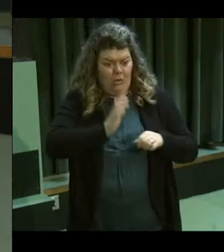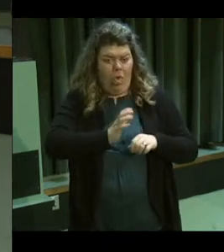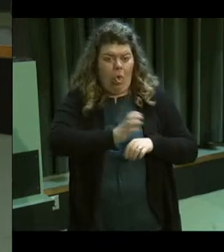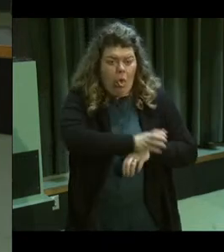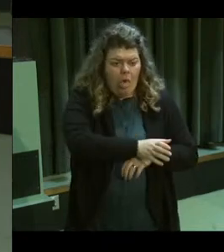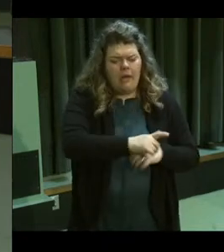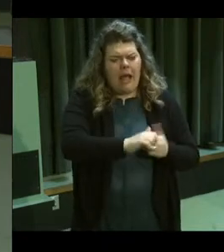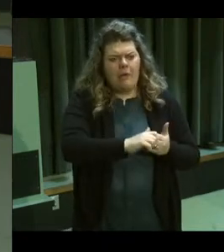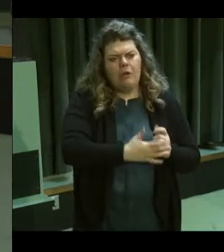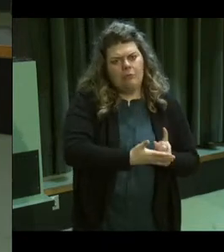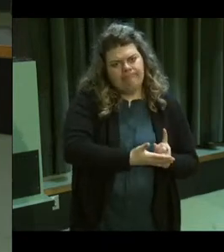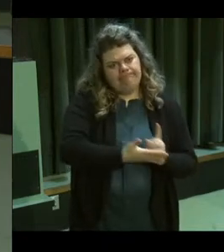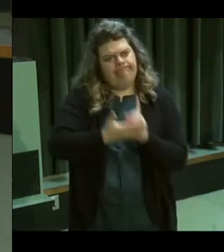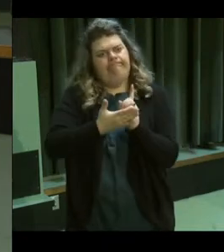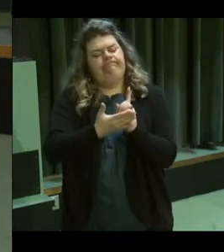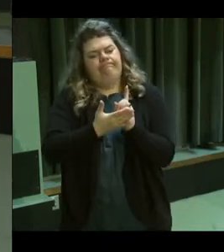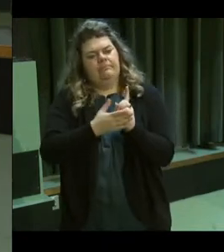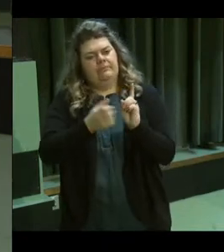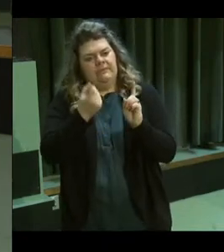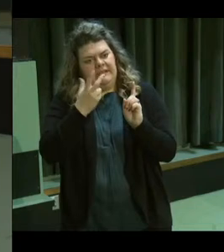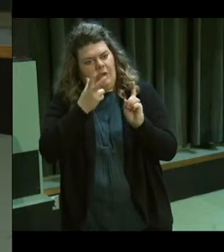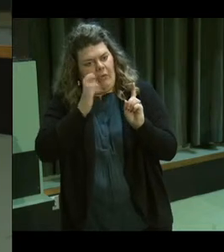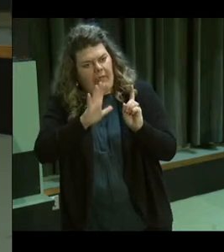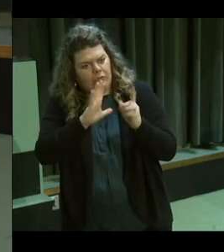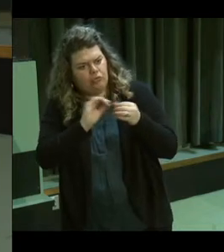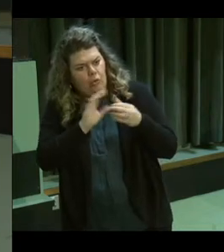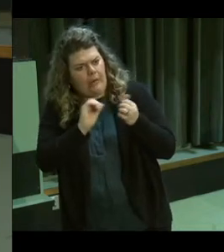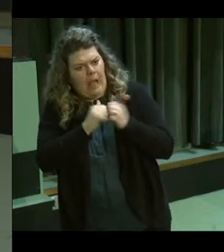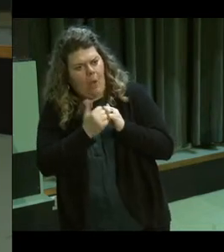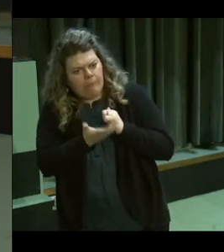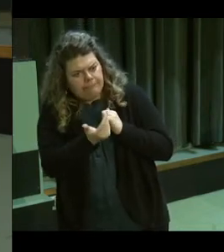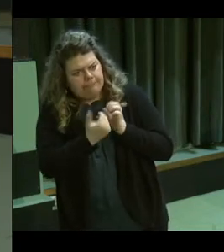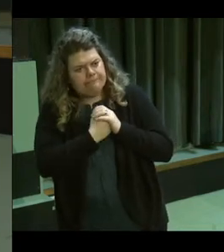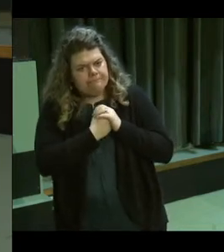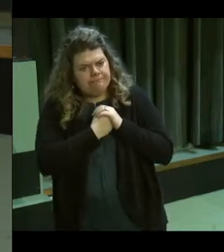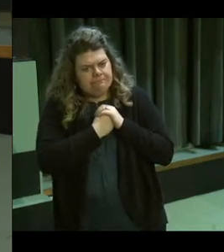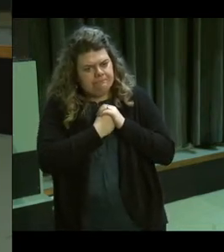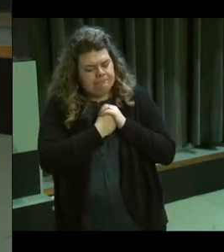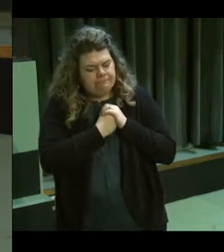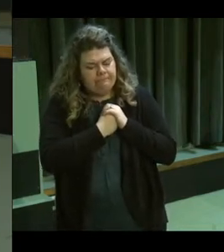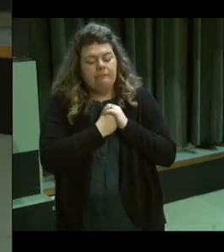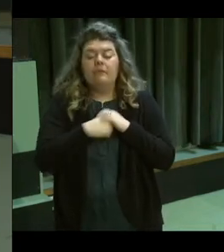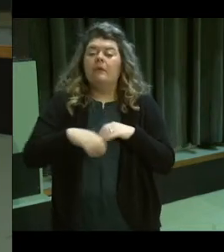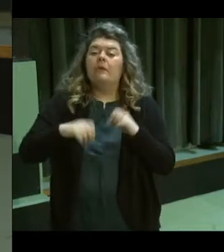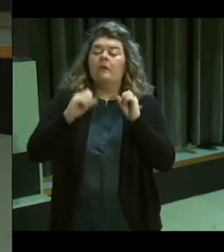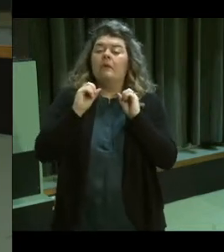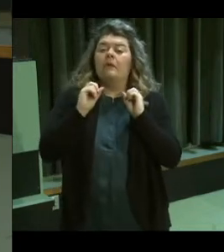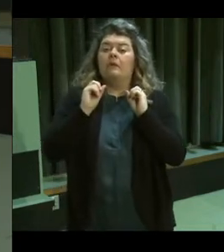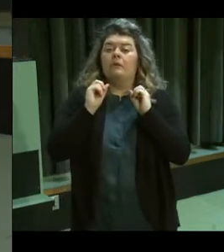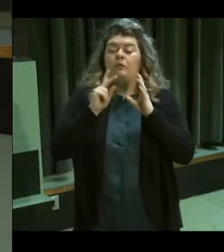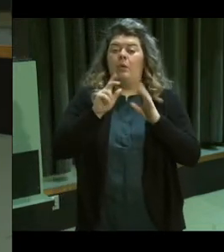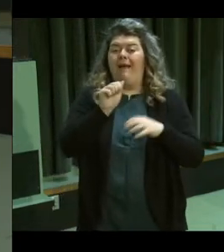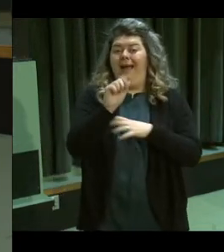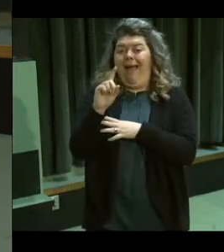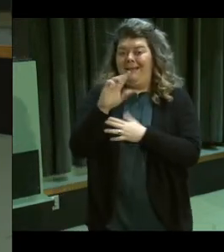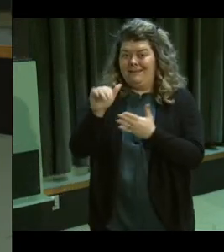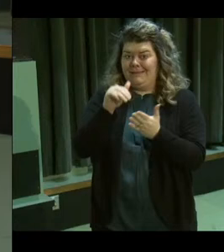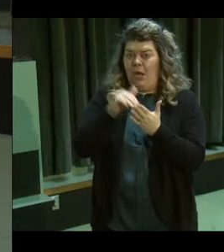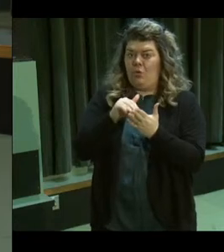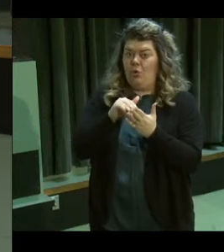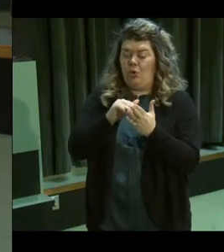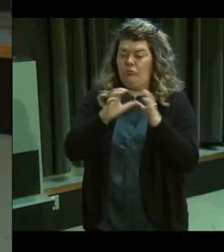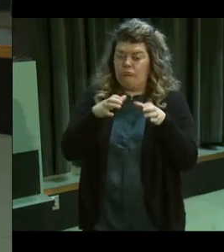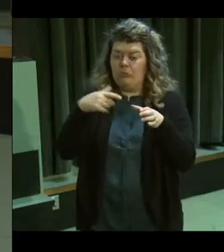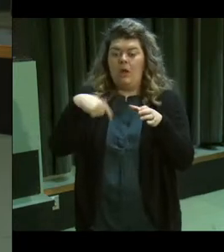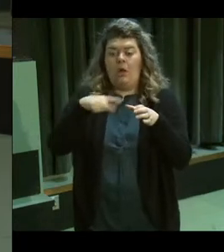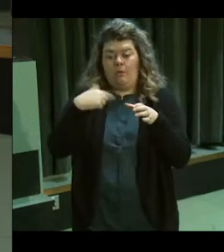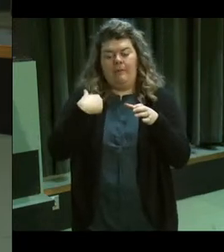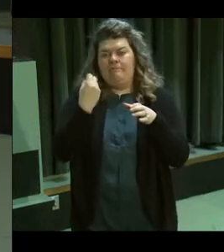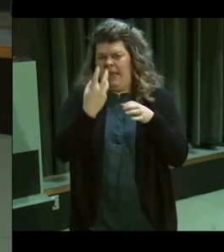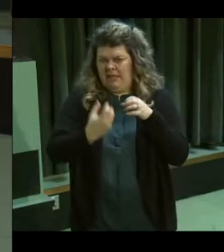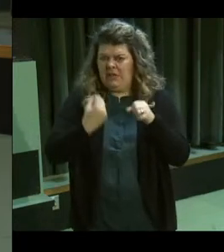that both of you work with?